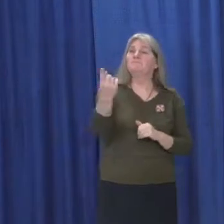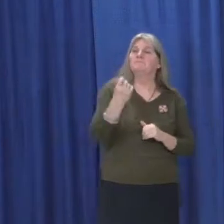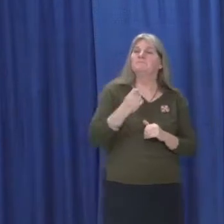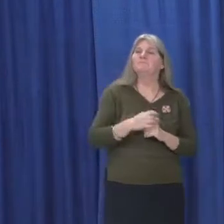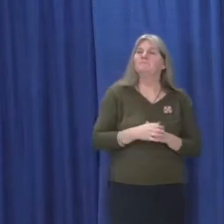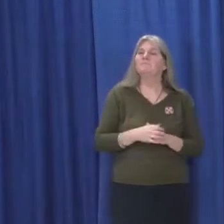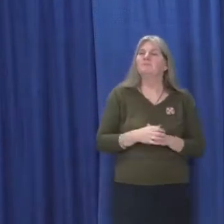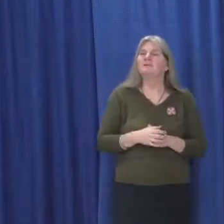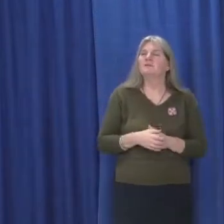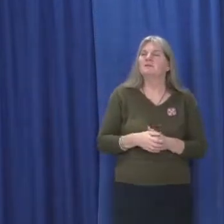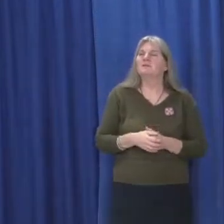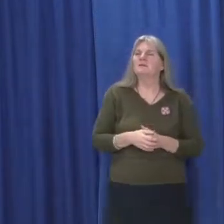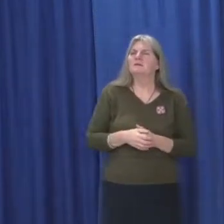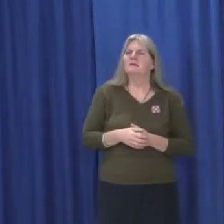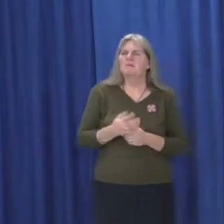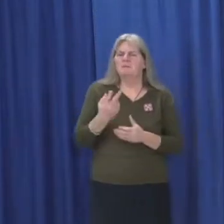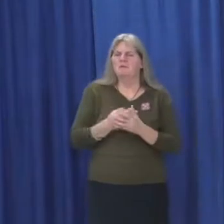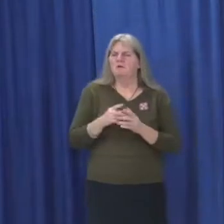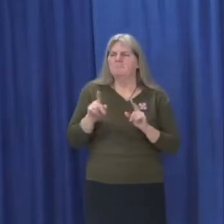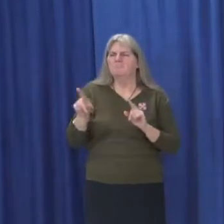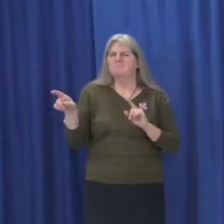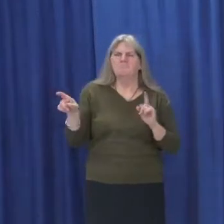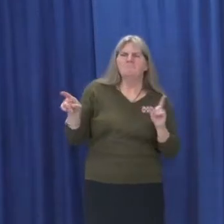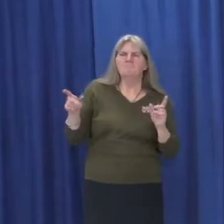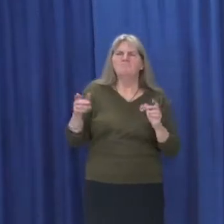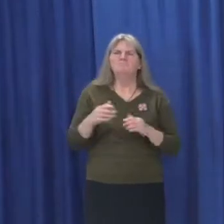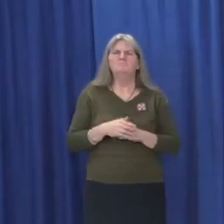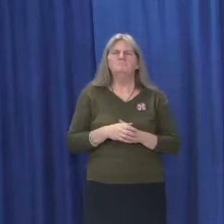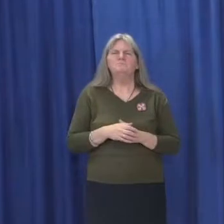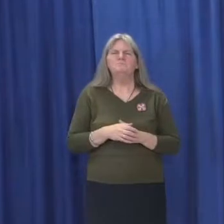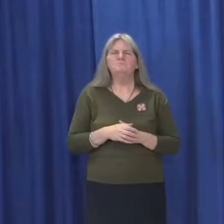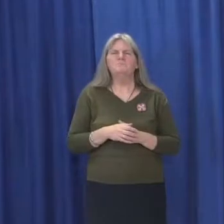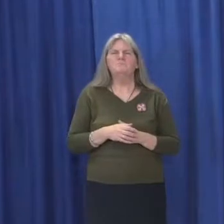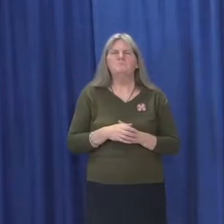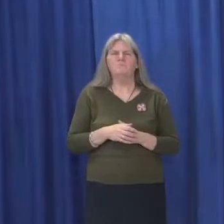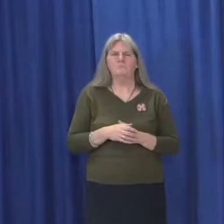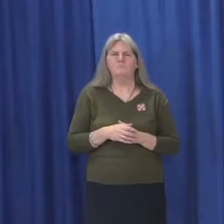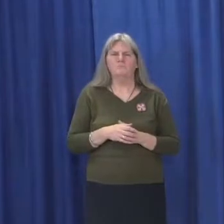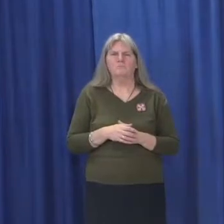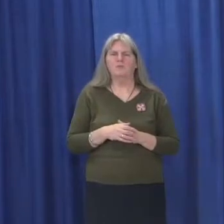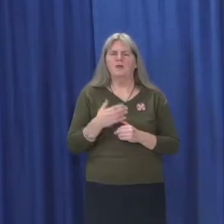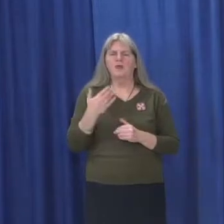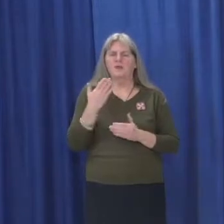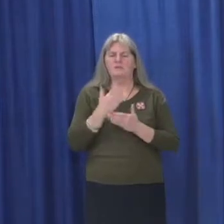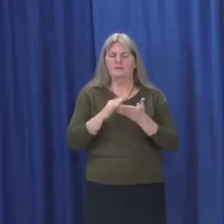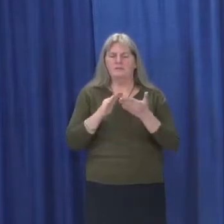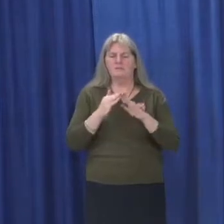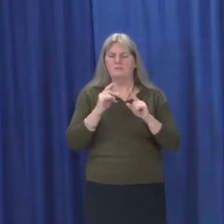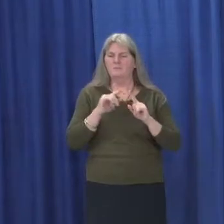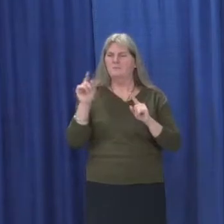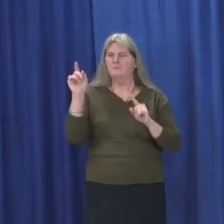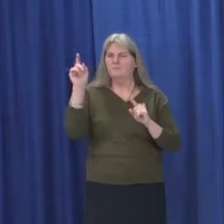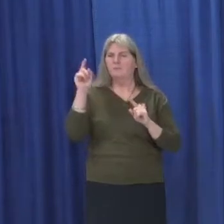To have another question? Both of you. We've got some communities with